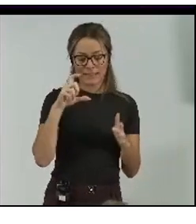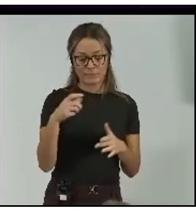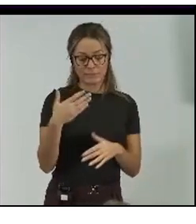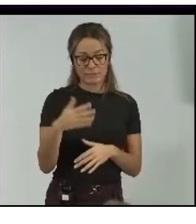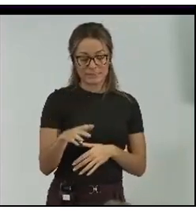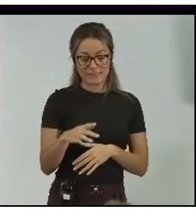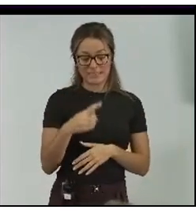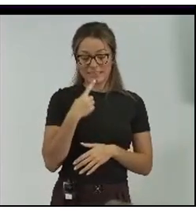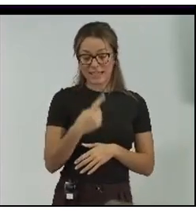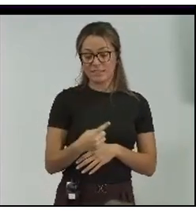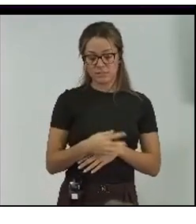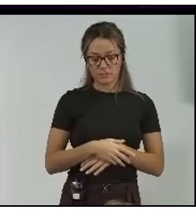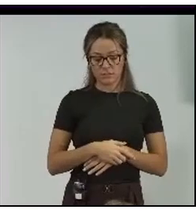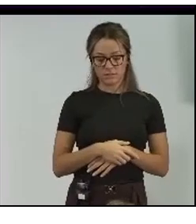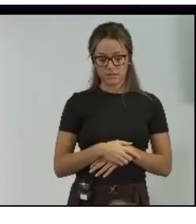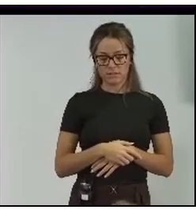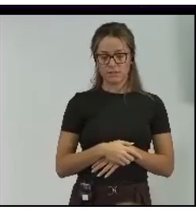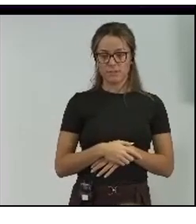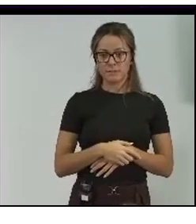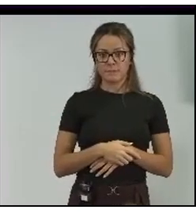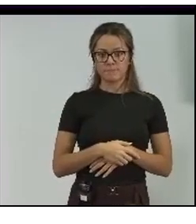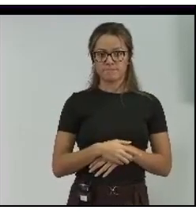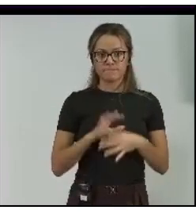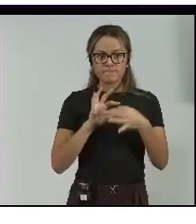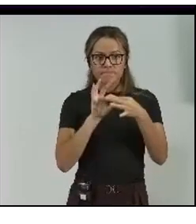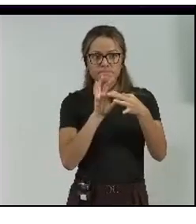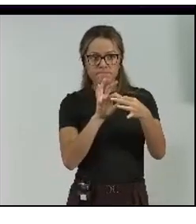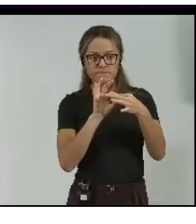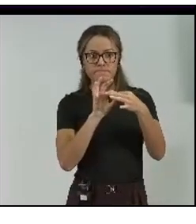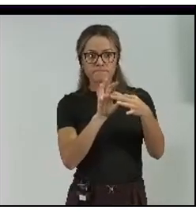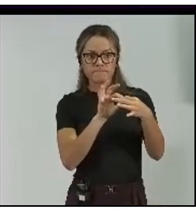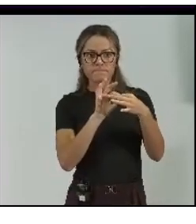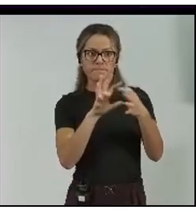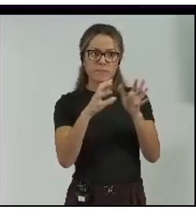We work very closely with them. We've set the standards, we have